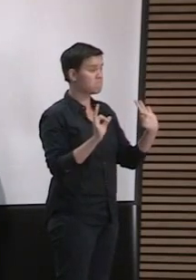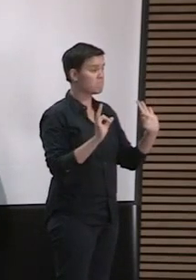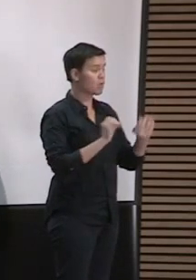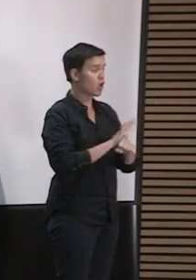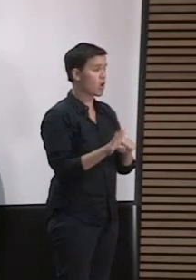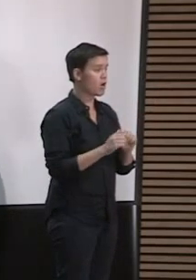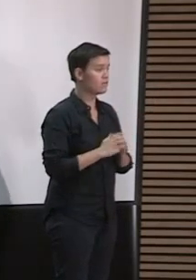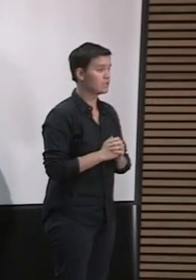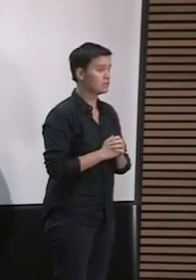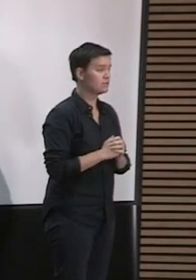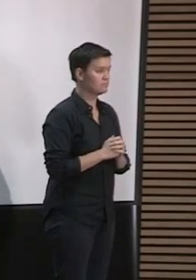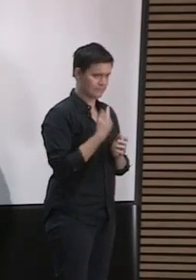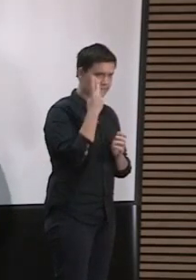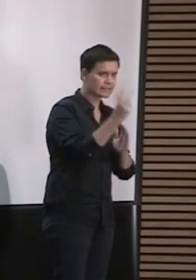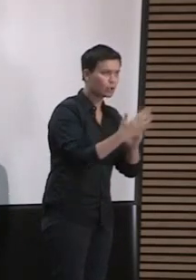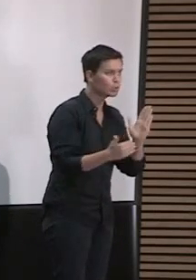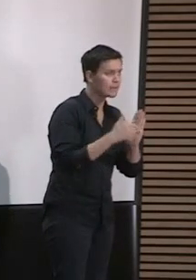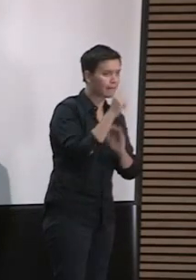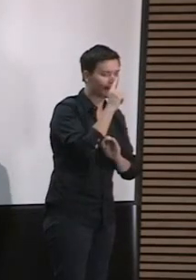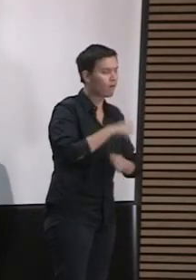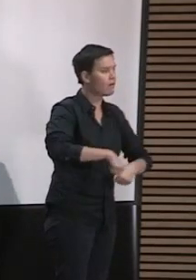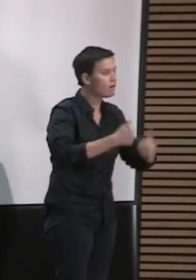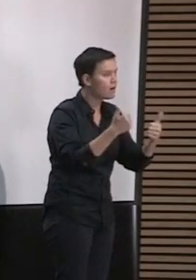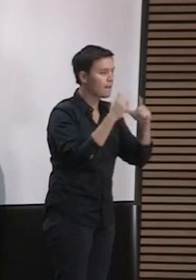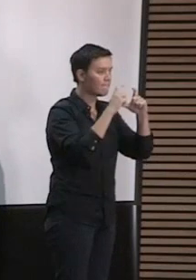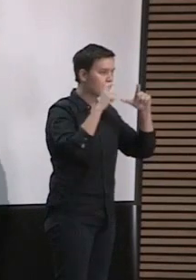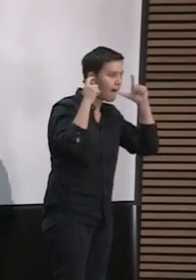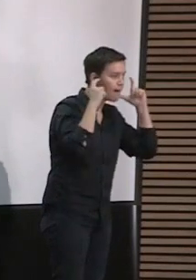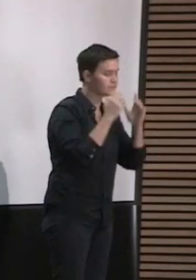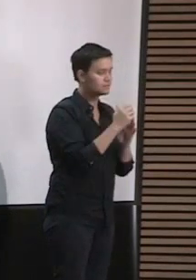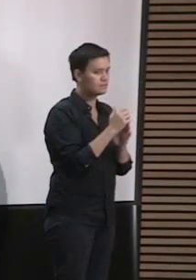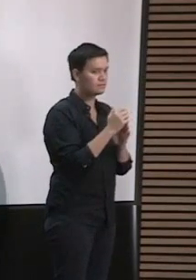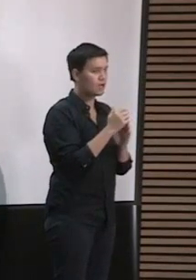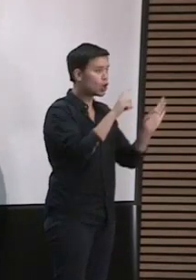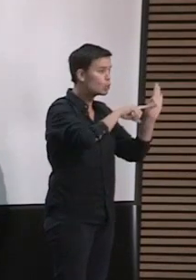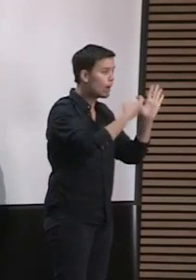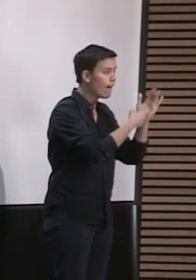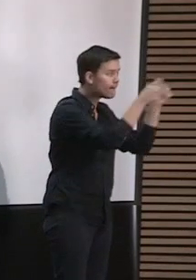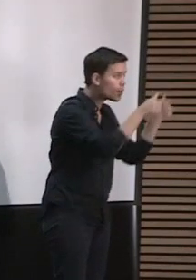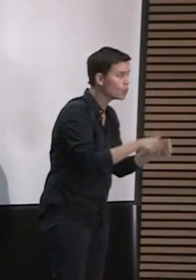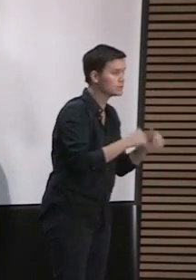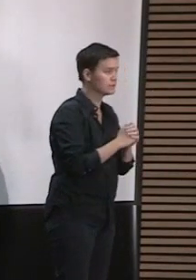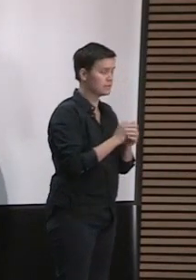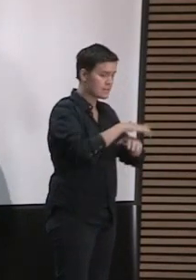is these were the key areas outside Auckland to check. A plan that has seen New Zealand